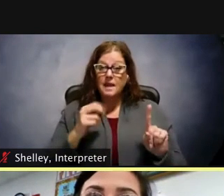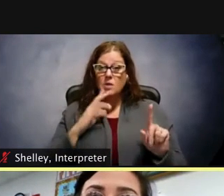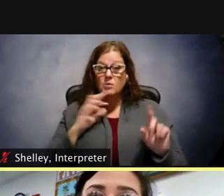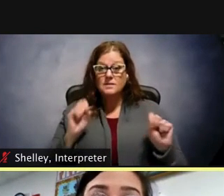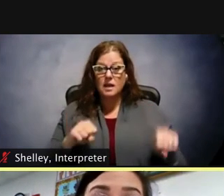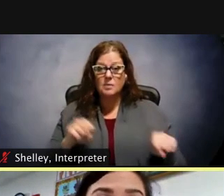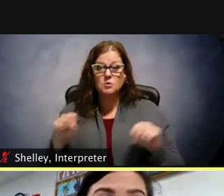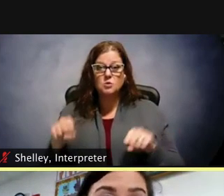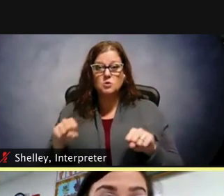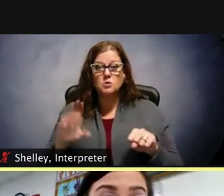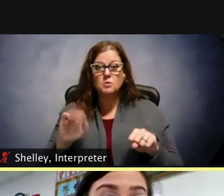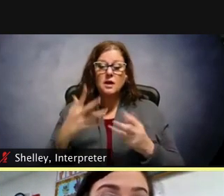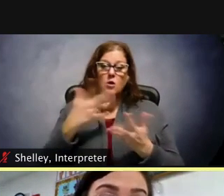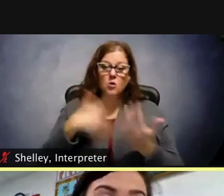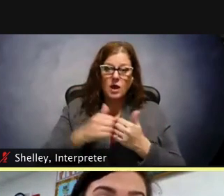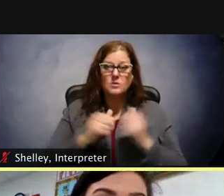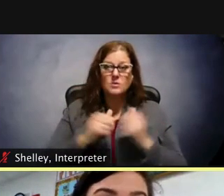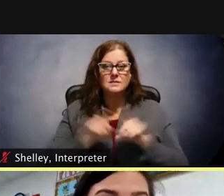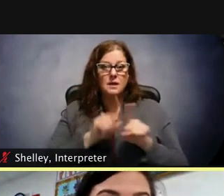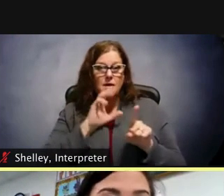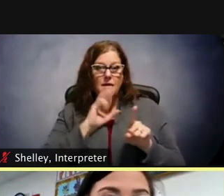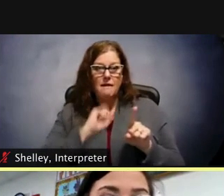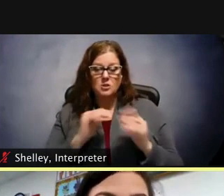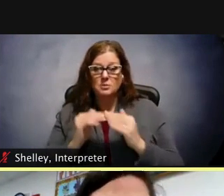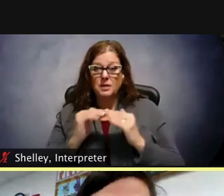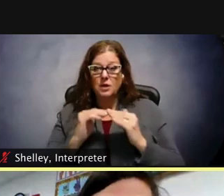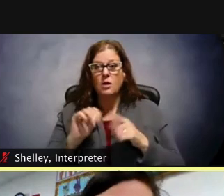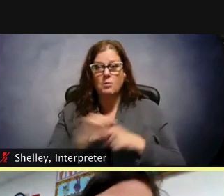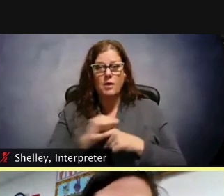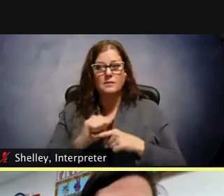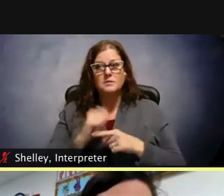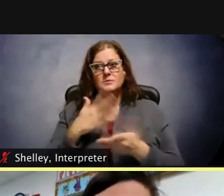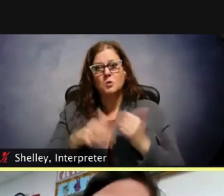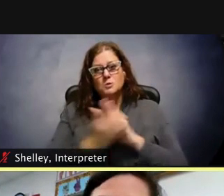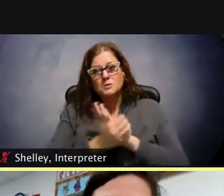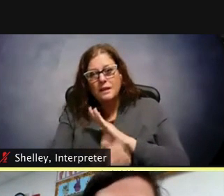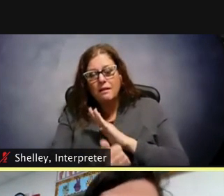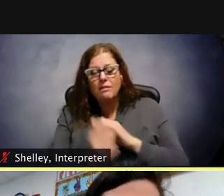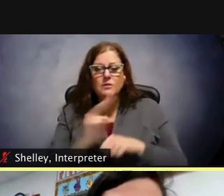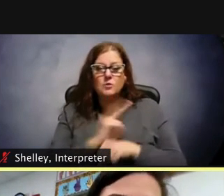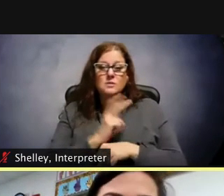be around his same age peers and practice those social skills and using his speech and listening